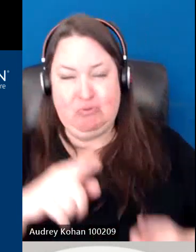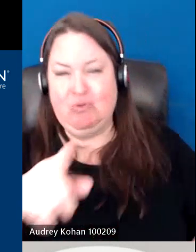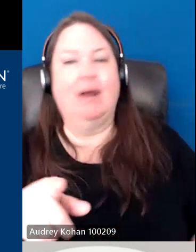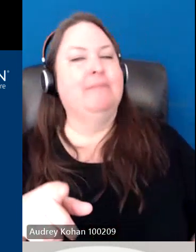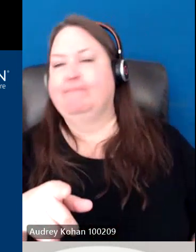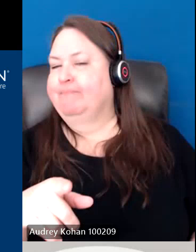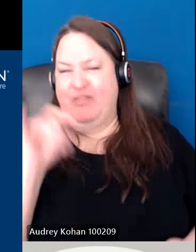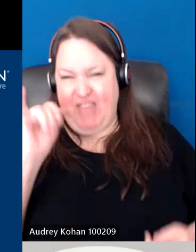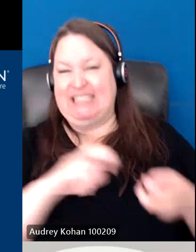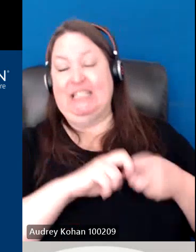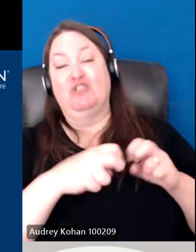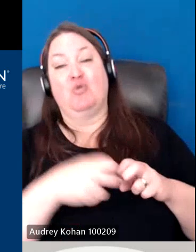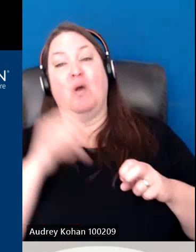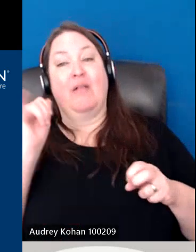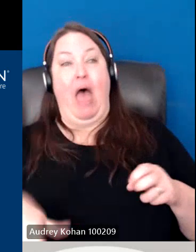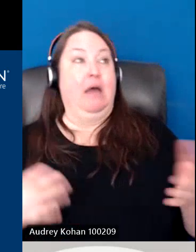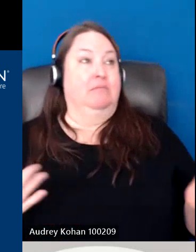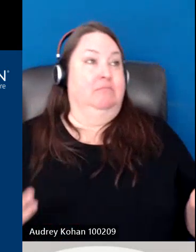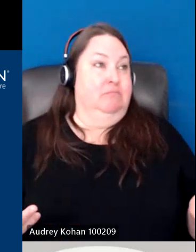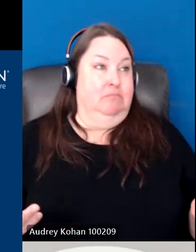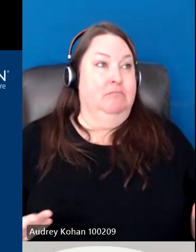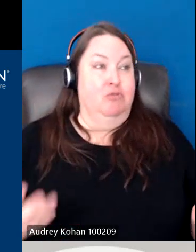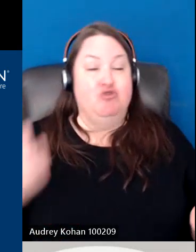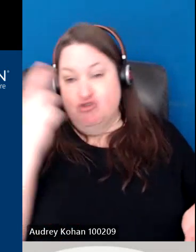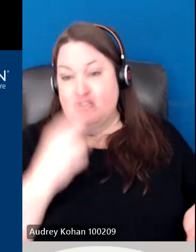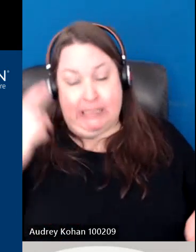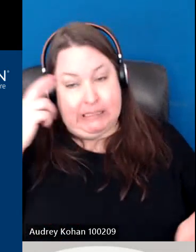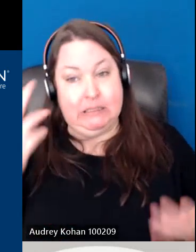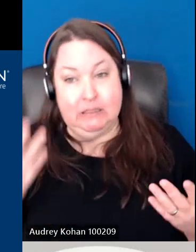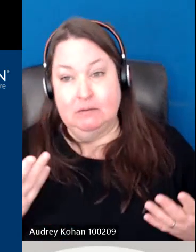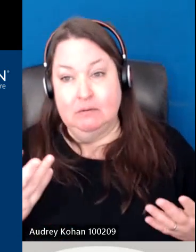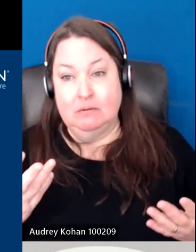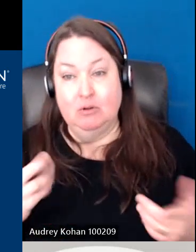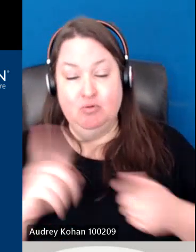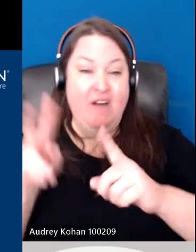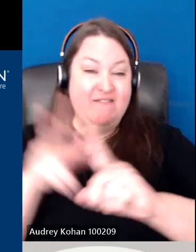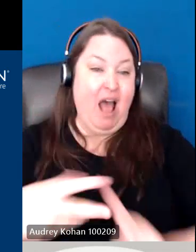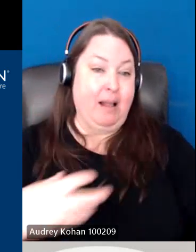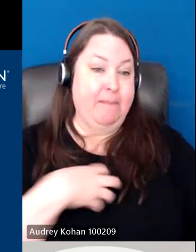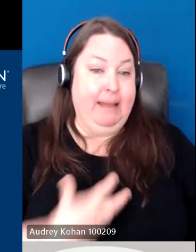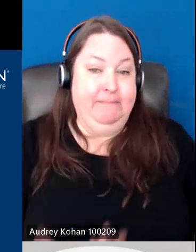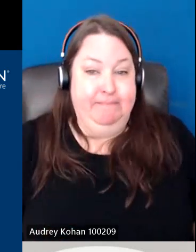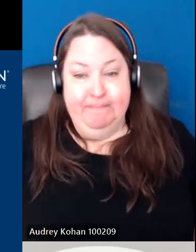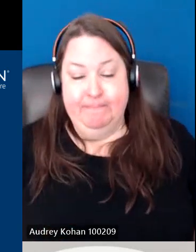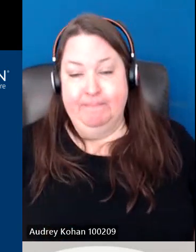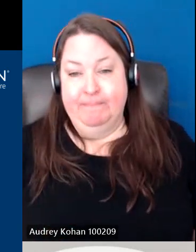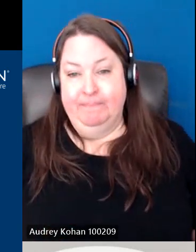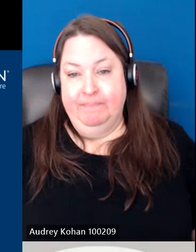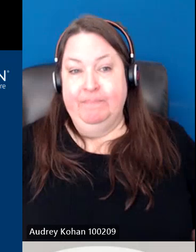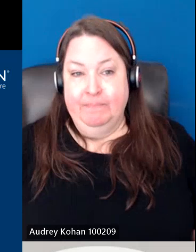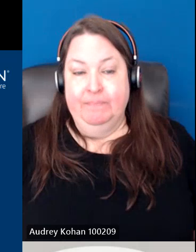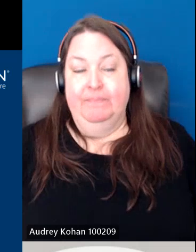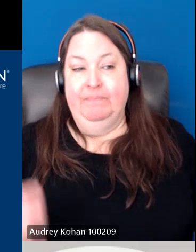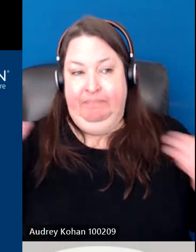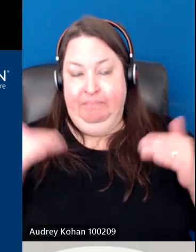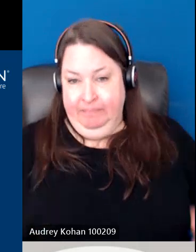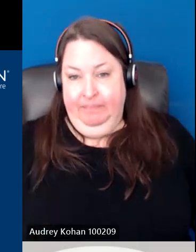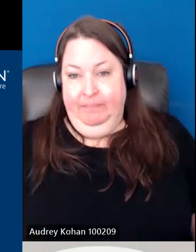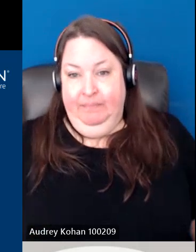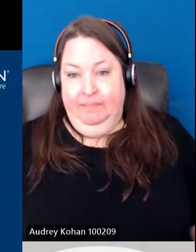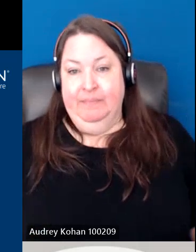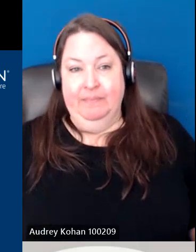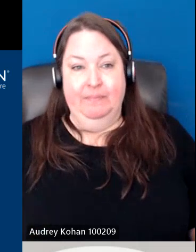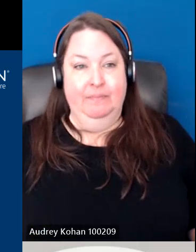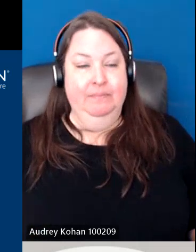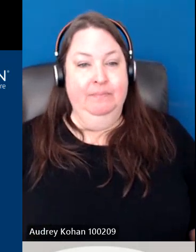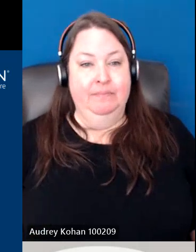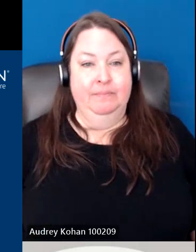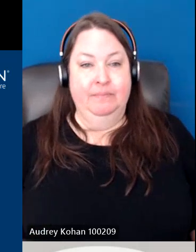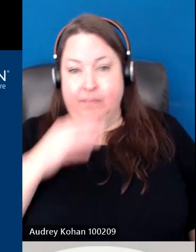issue and that could be uh a reason to um file a complaint so next slide please so what can't you